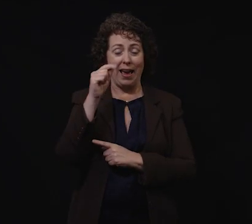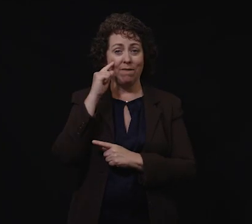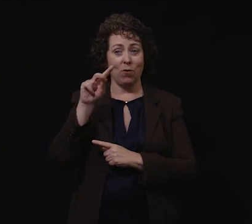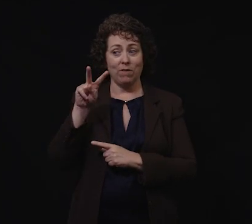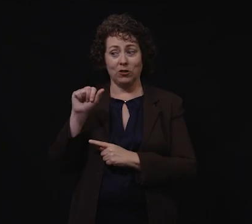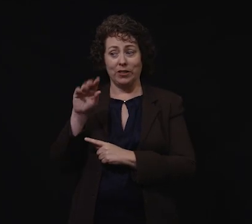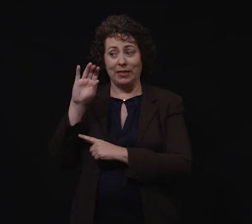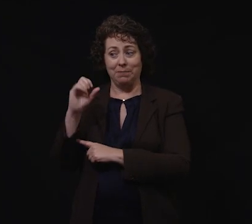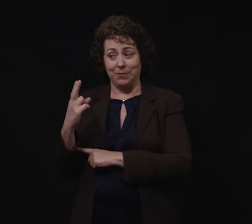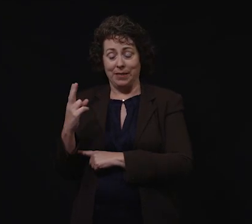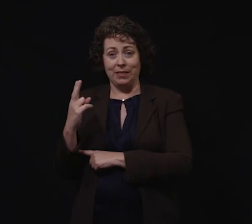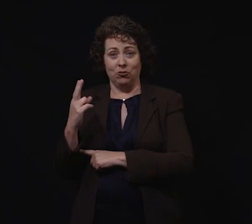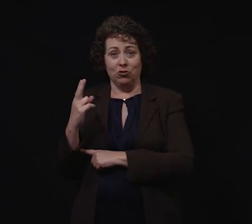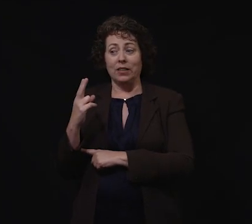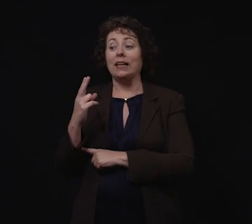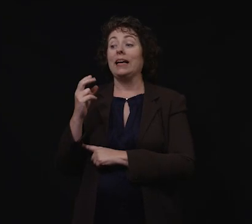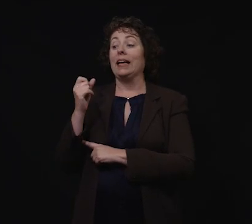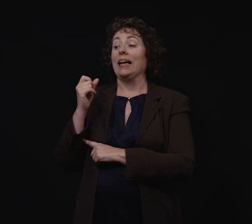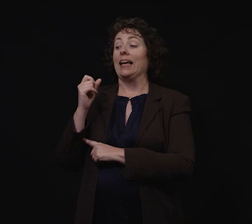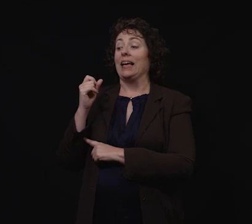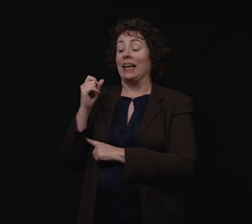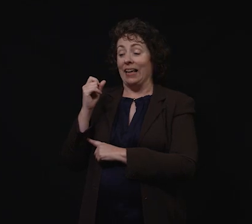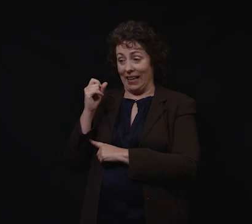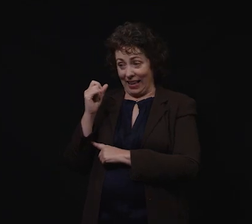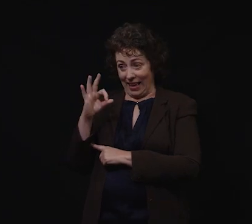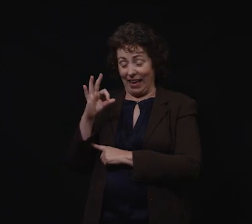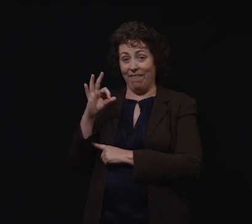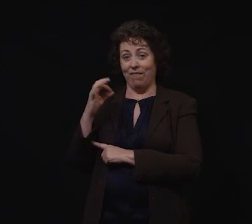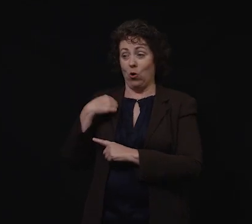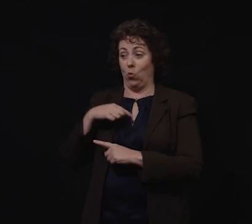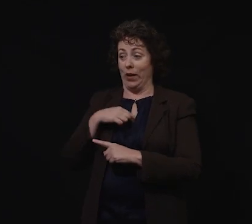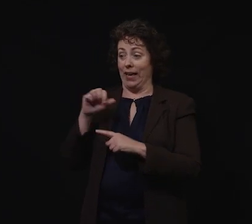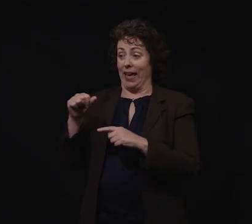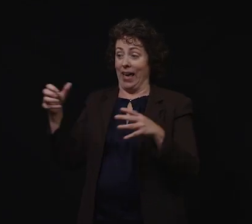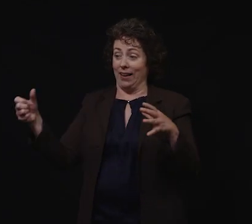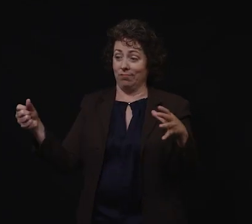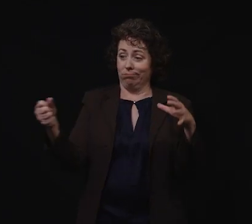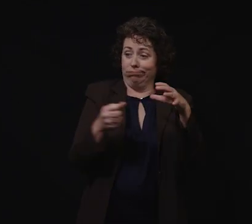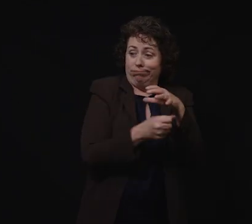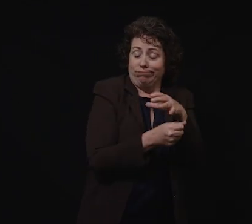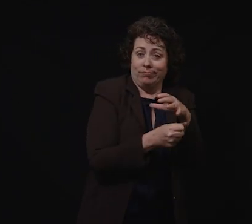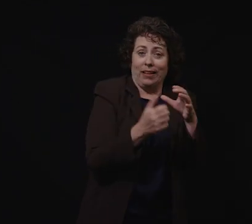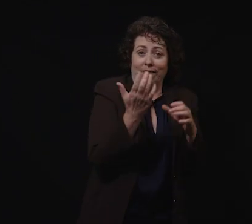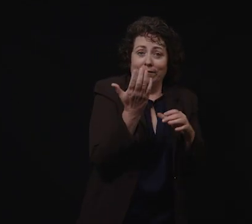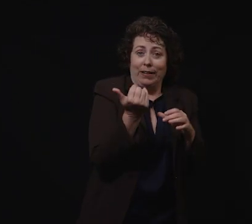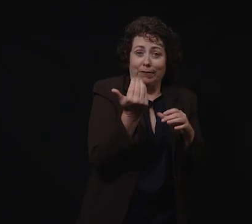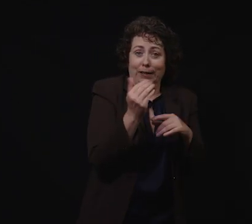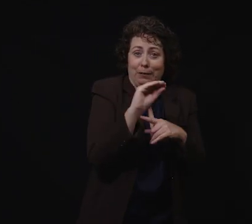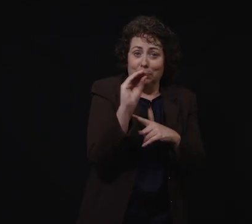We're able to shelter about 15% of that We will have ample shelter